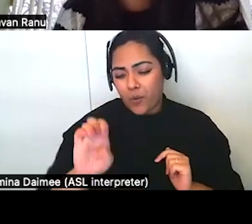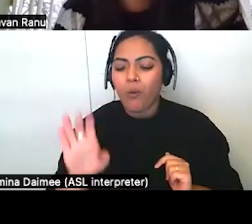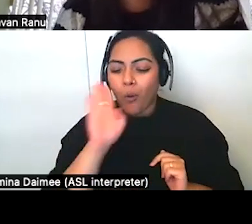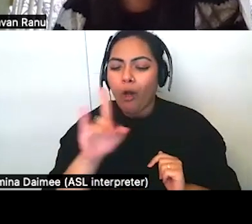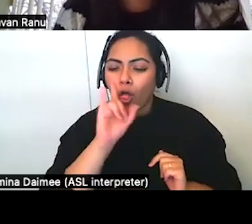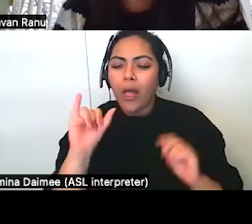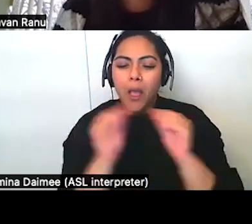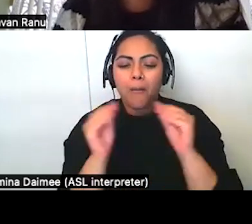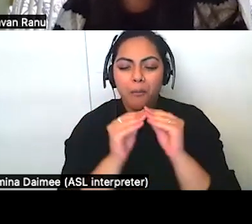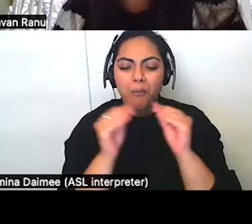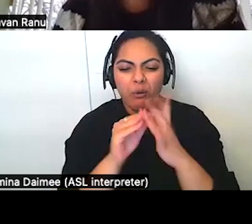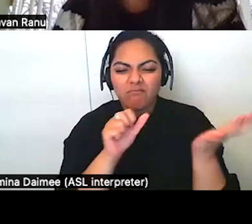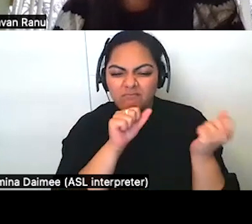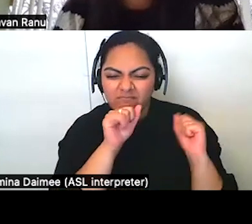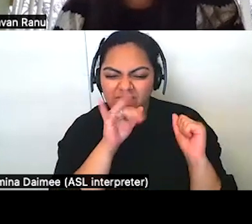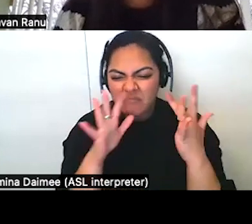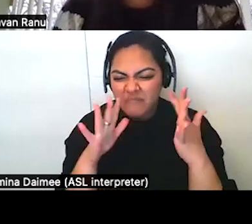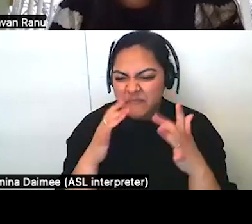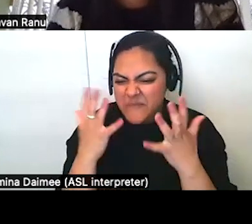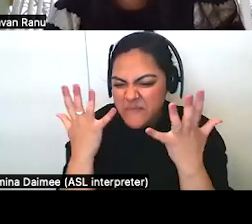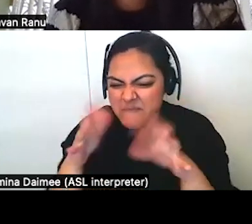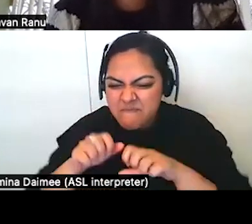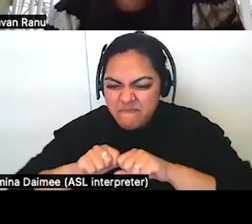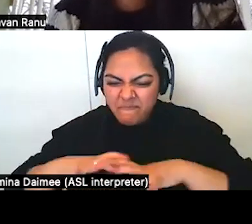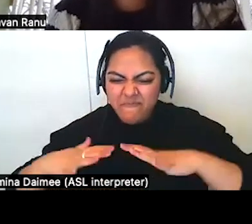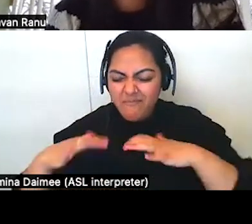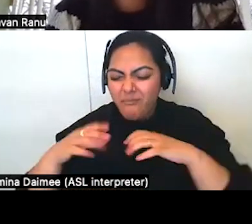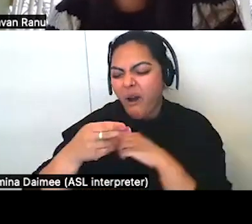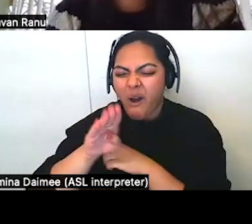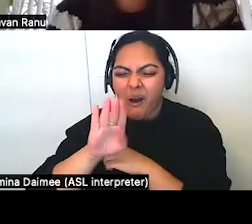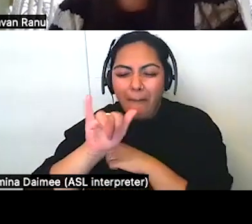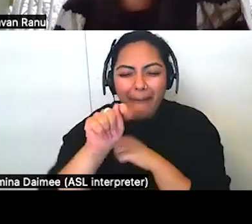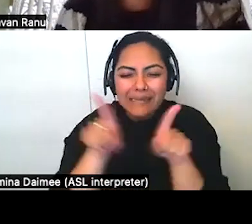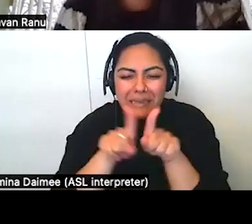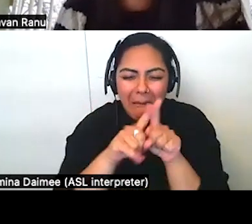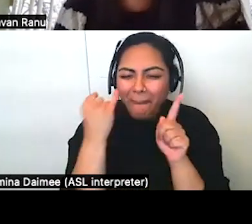Goblincore is about things being less pretty and less perfect. It's sort of a cozy mess